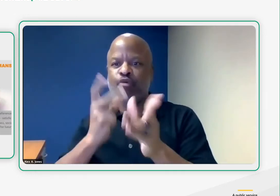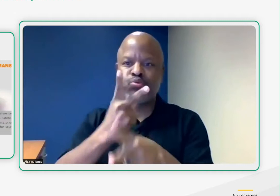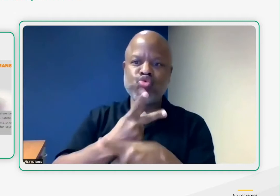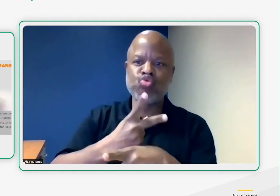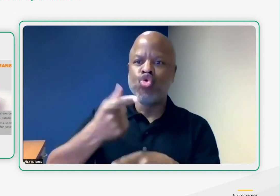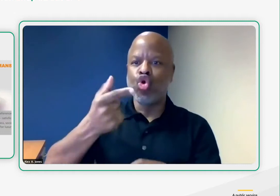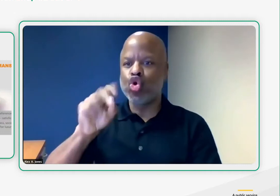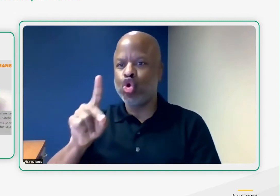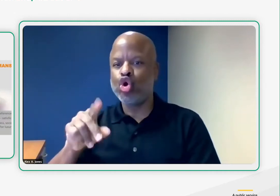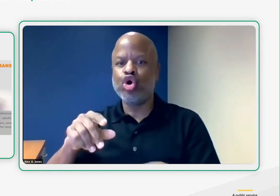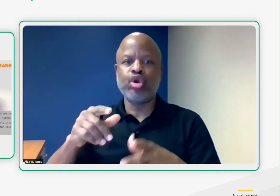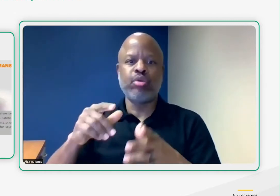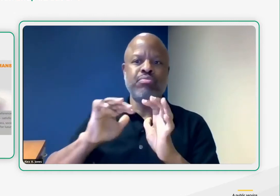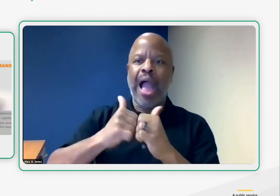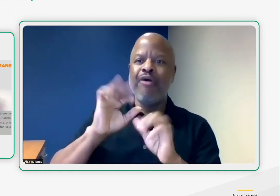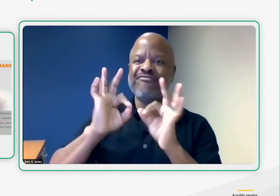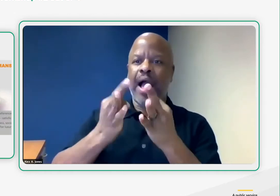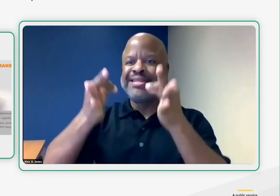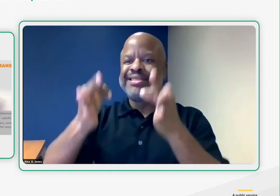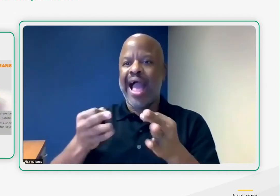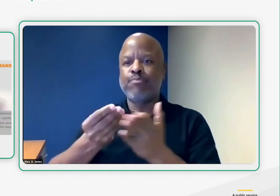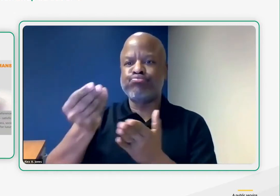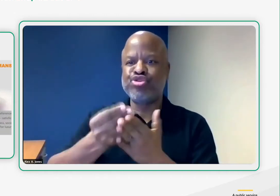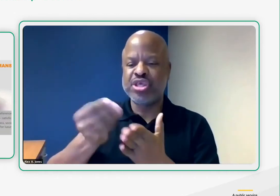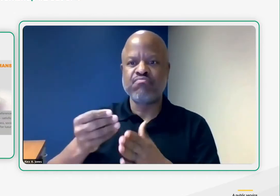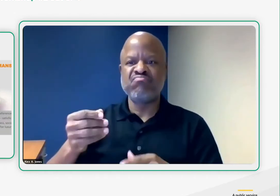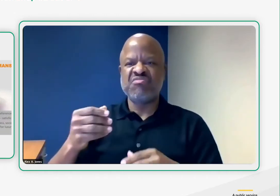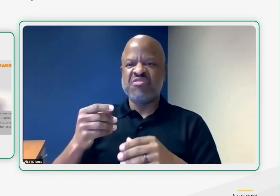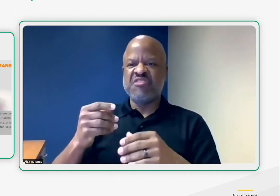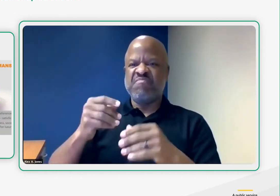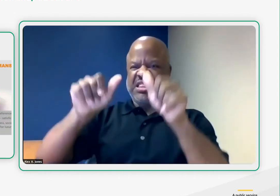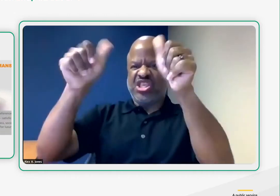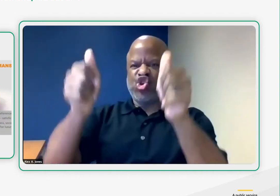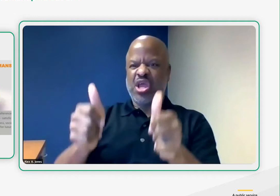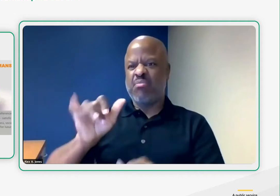when you think about supply and demand, and goods and purchases,